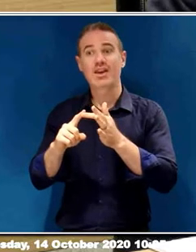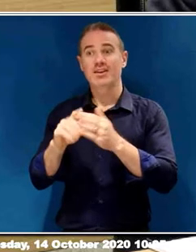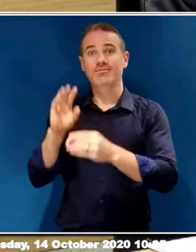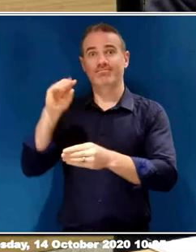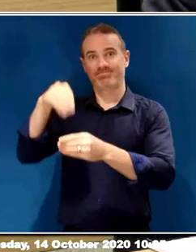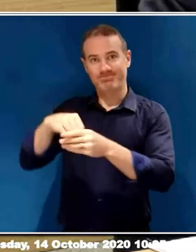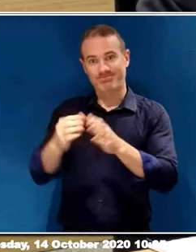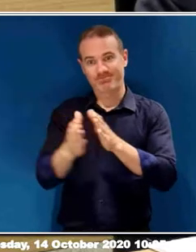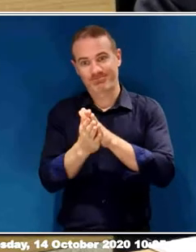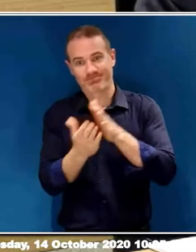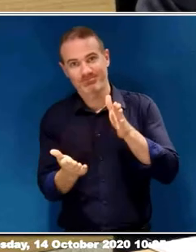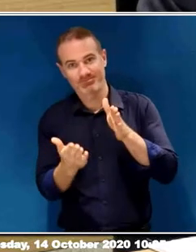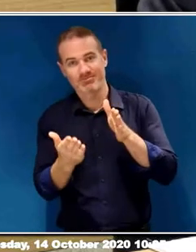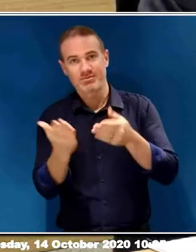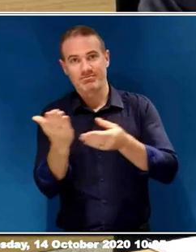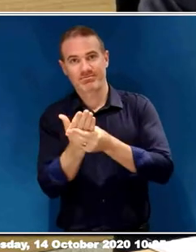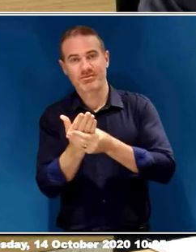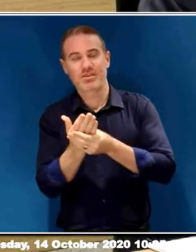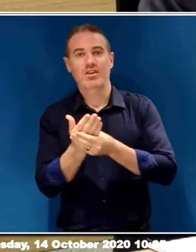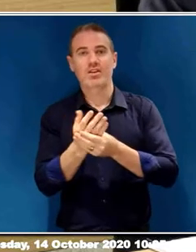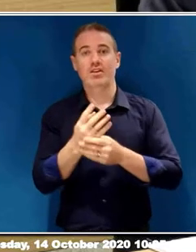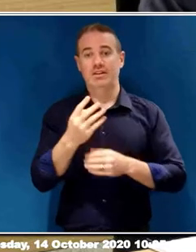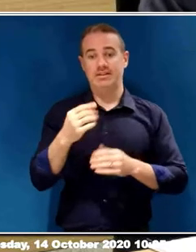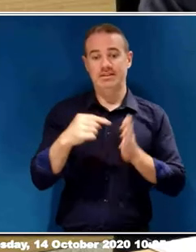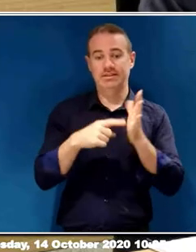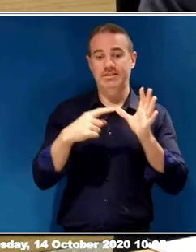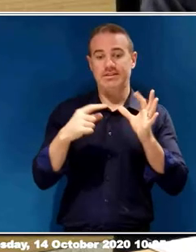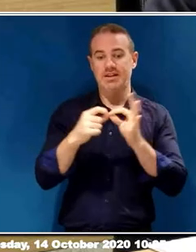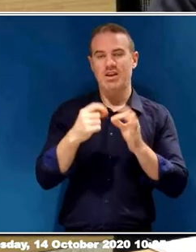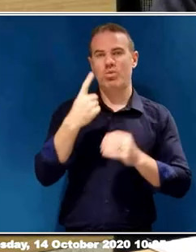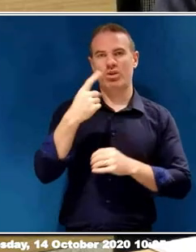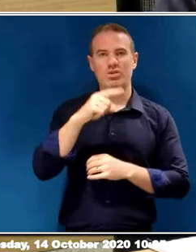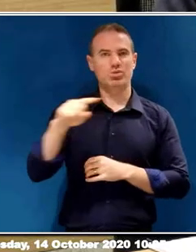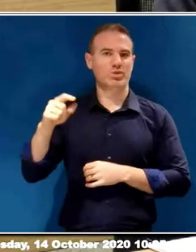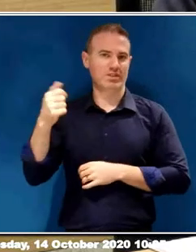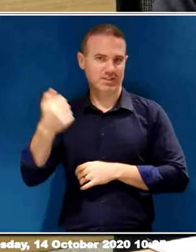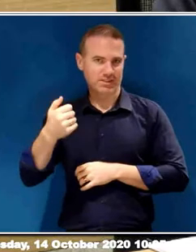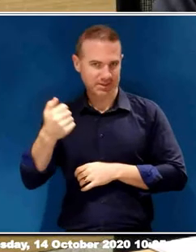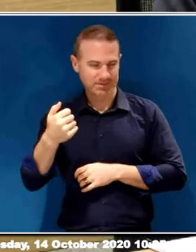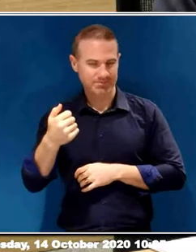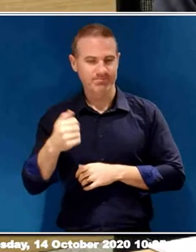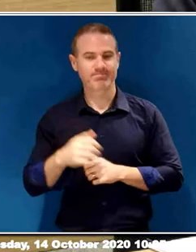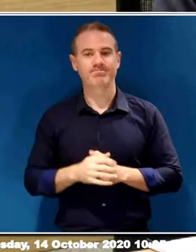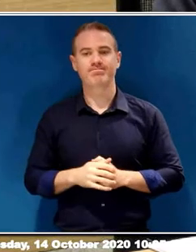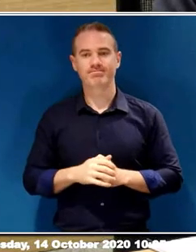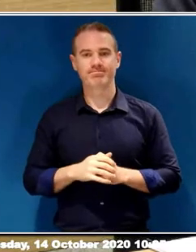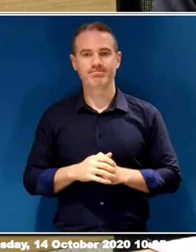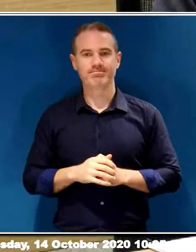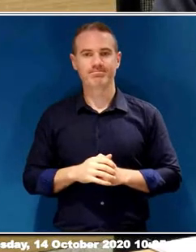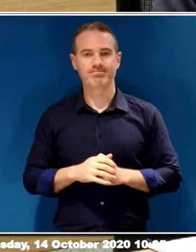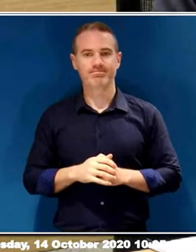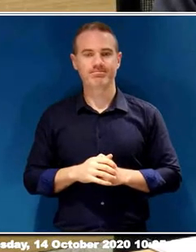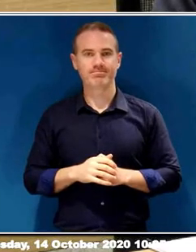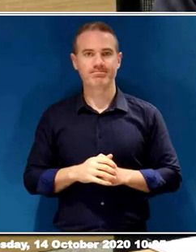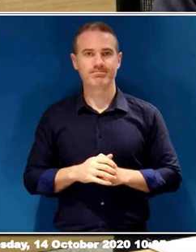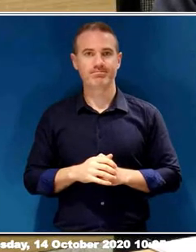Tabs 1 to 16, and nominally behind Tabs 17 to 23, noting that